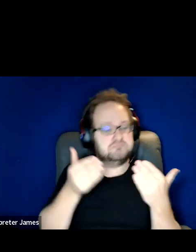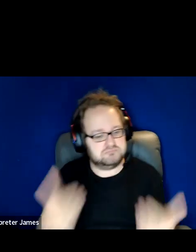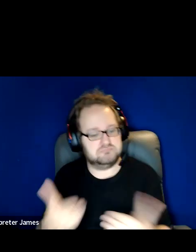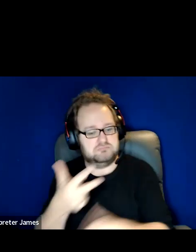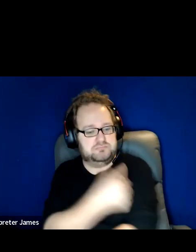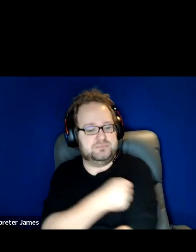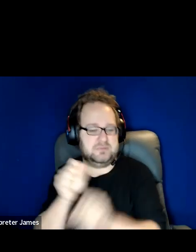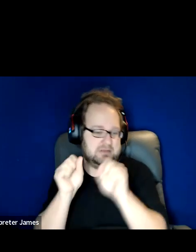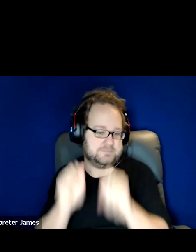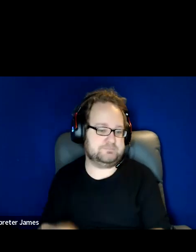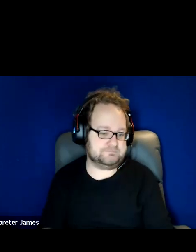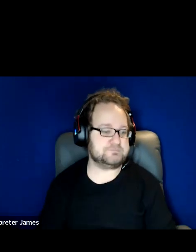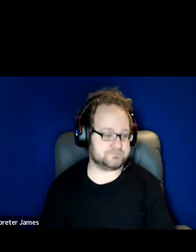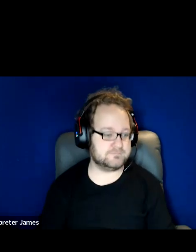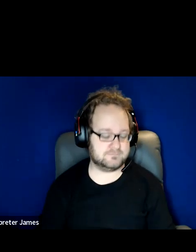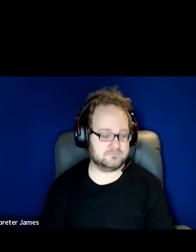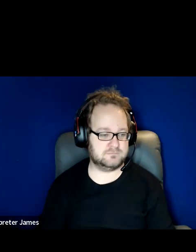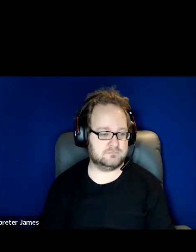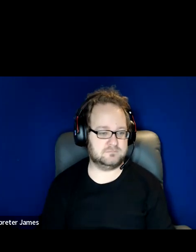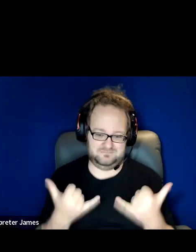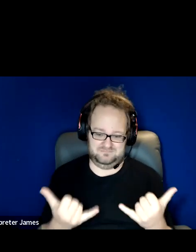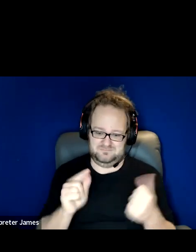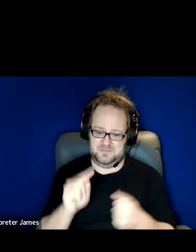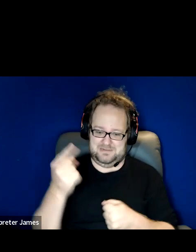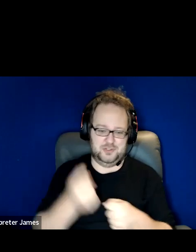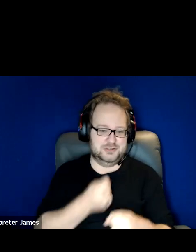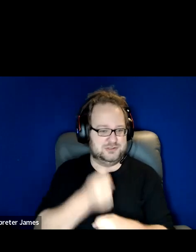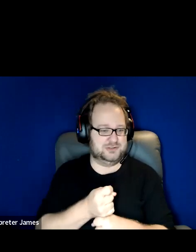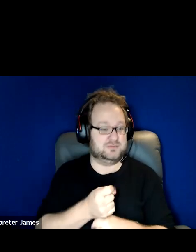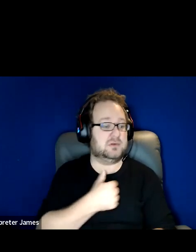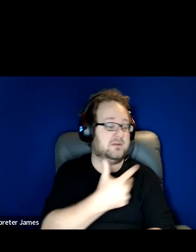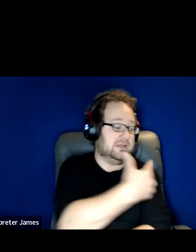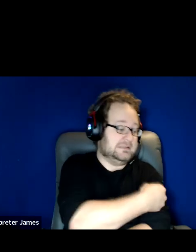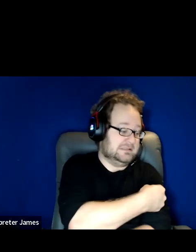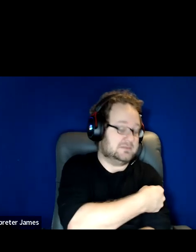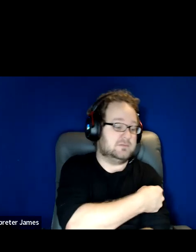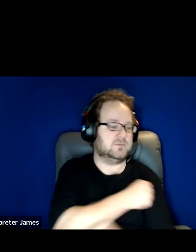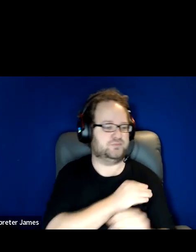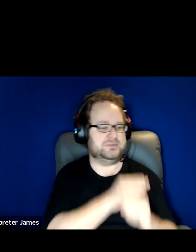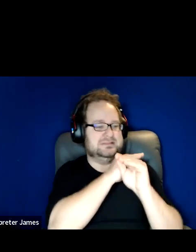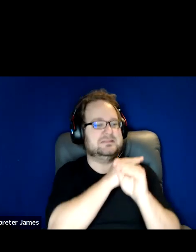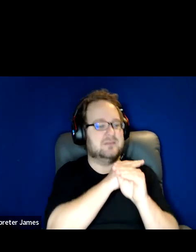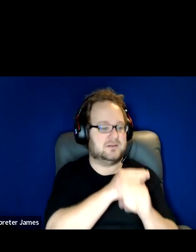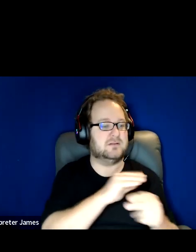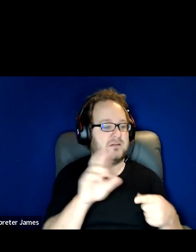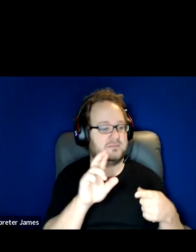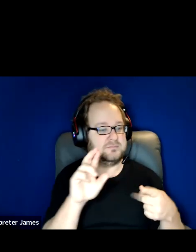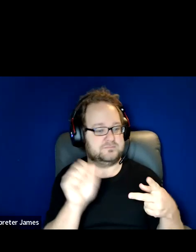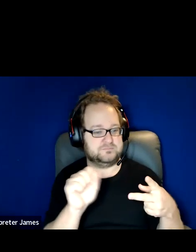This is the first year we've had vaccines and immunizations to protect against respiratory syncytial virus.